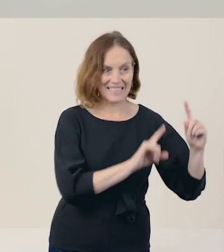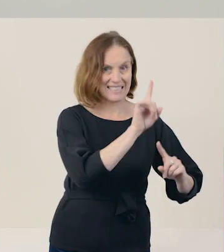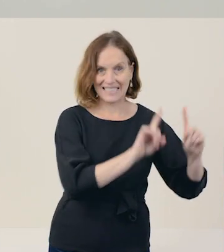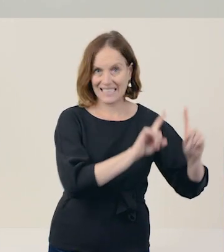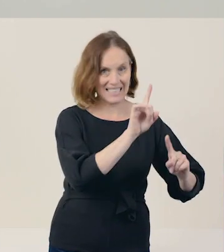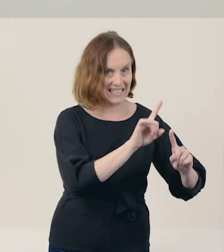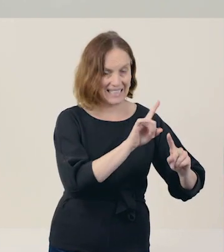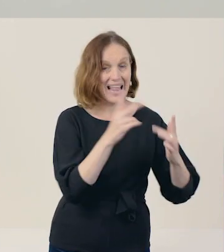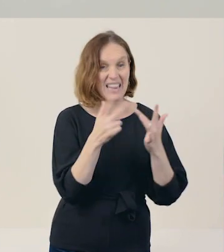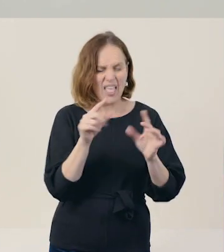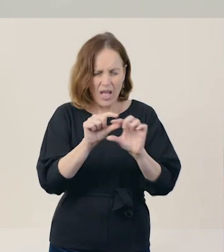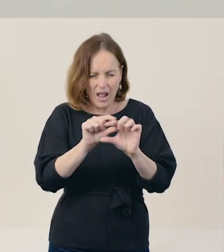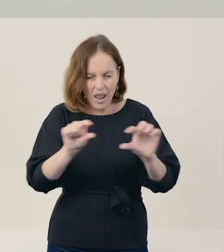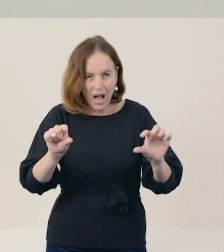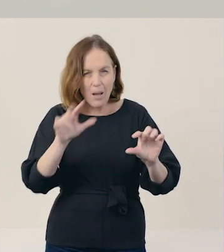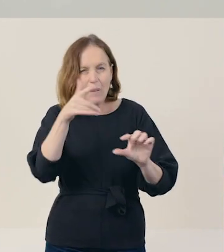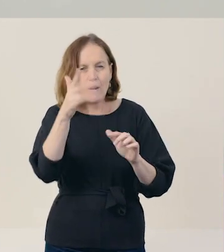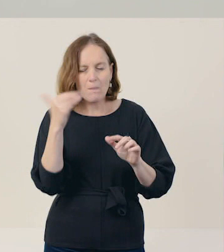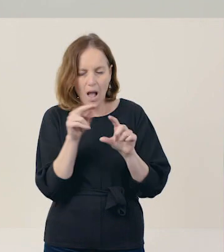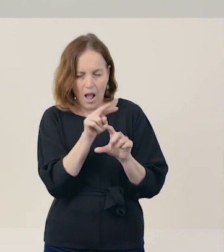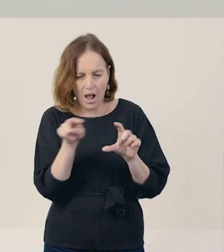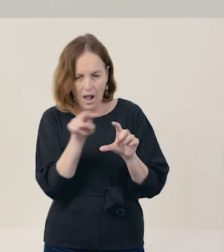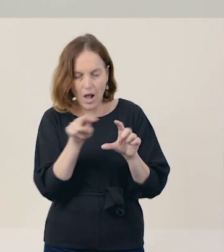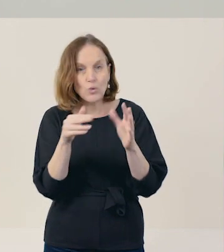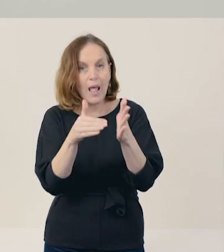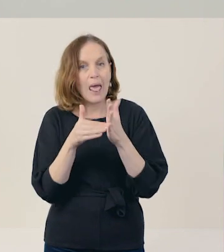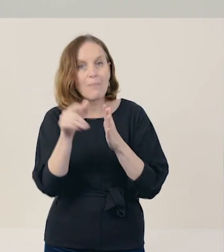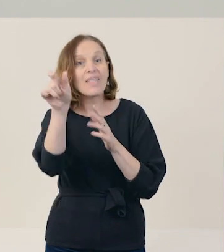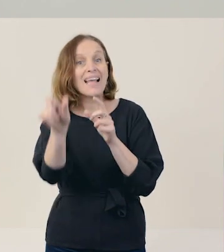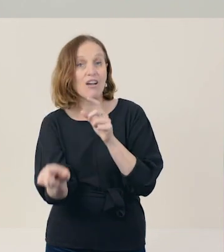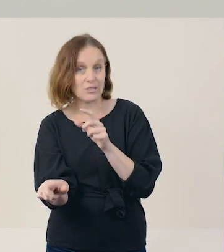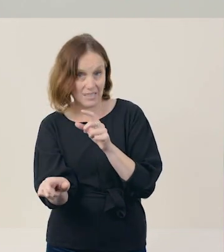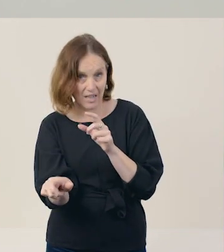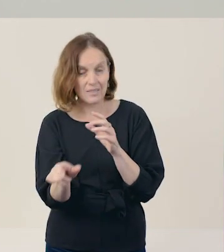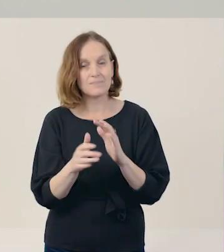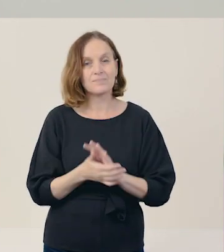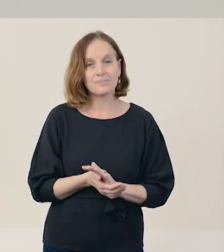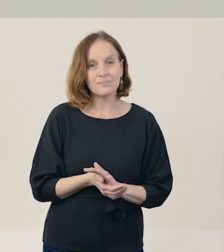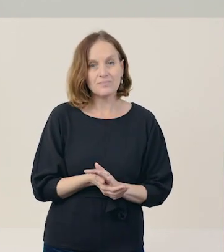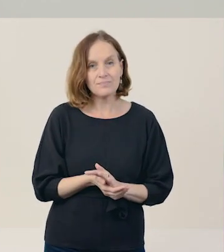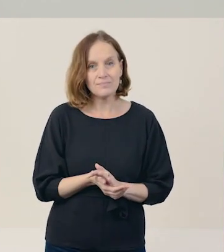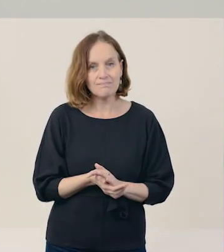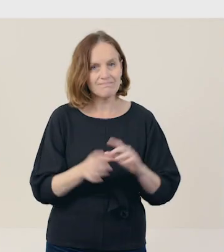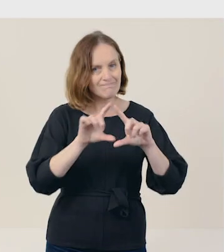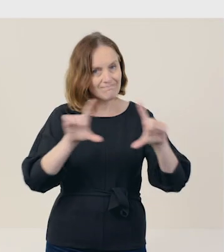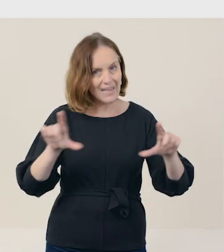There is one other line in the poem that you might have looked at, to help understand our character from 'The Man From Ironbark':